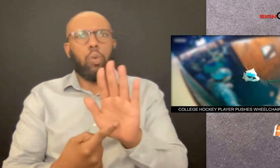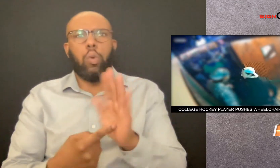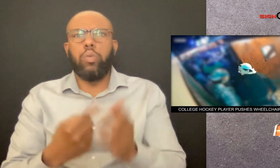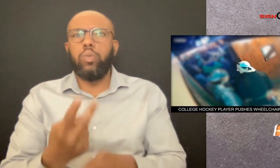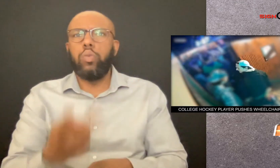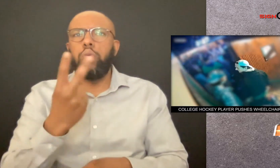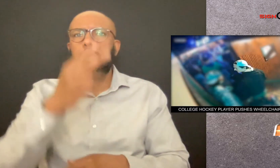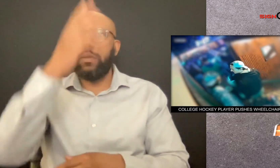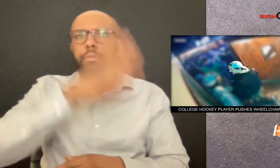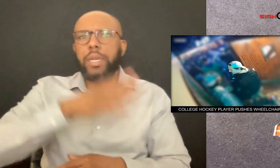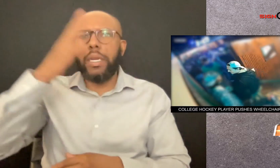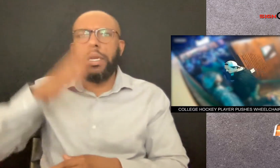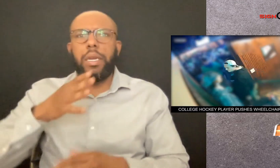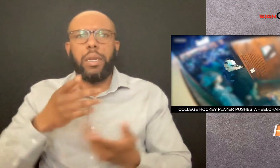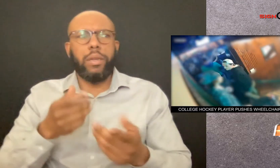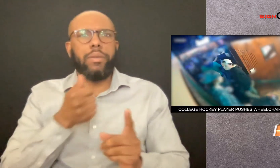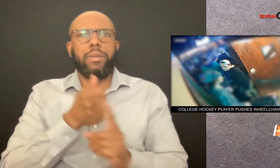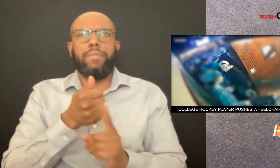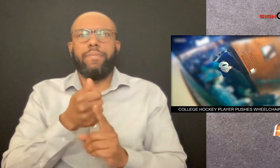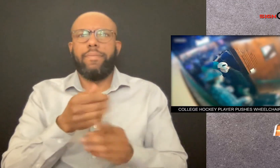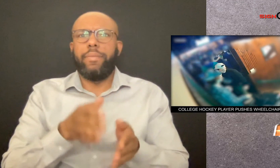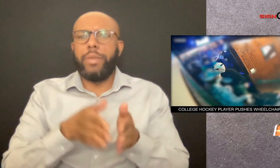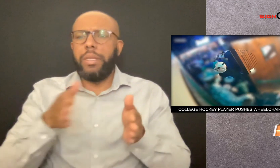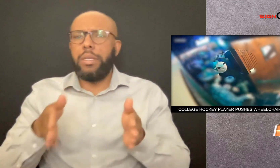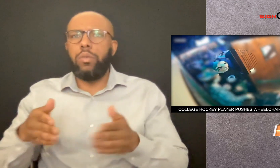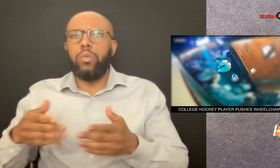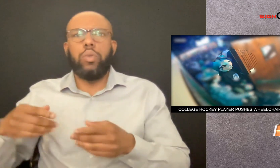the video Shows two men near the wheelchair.